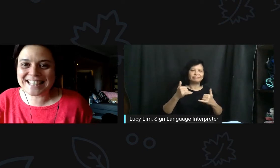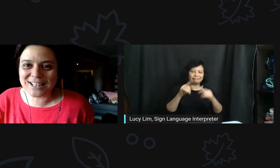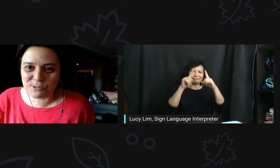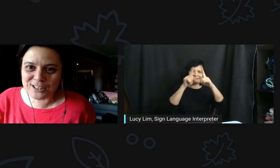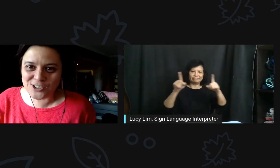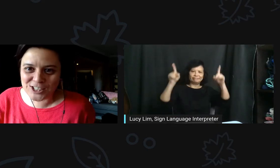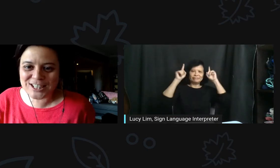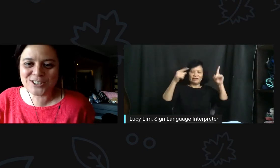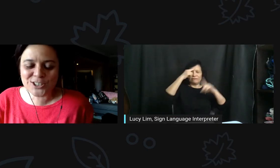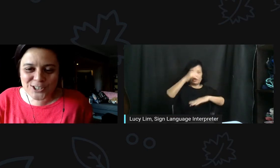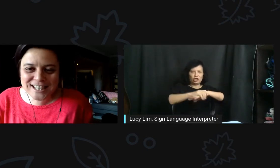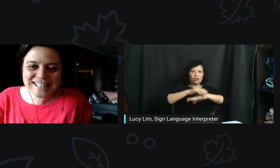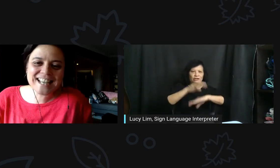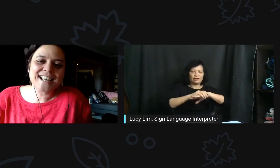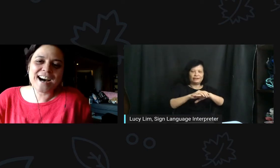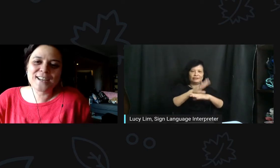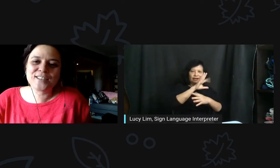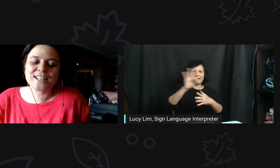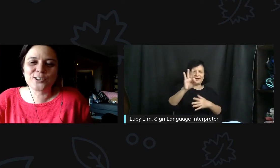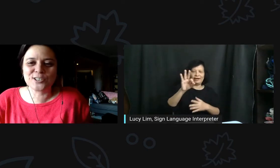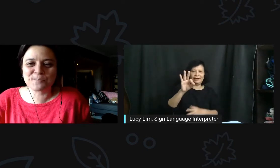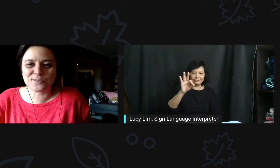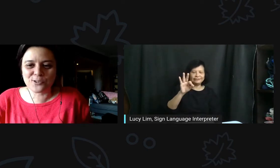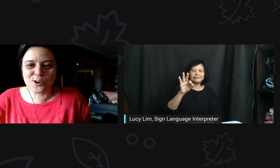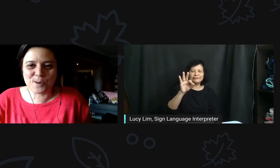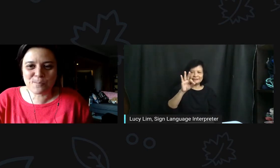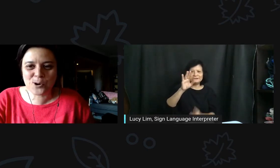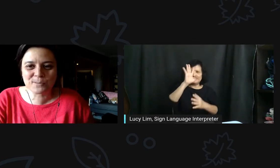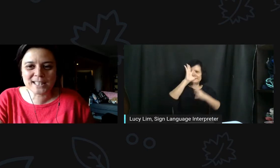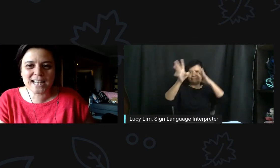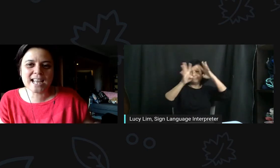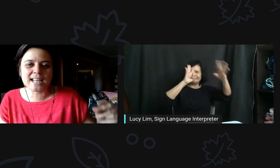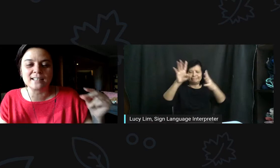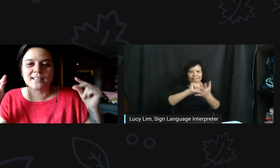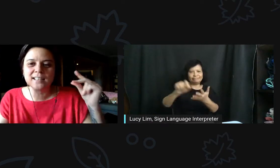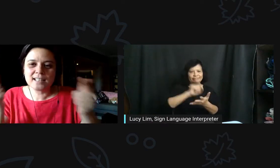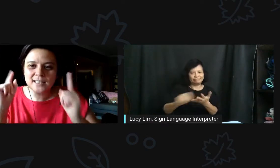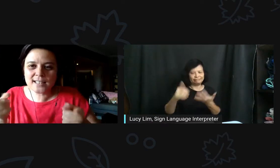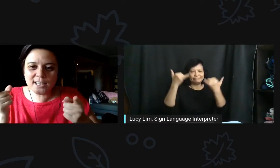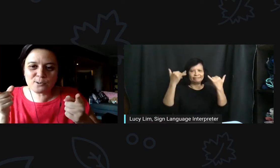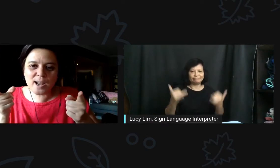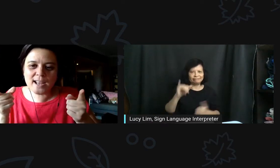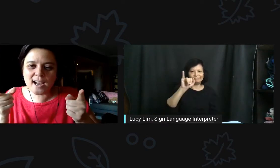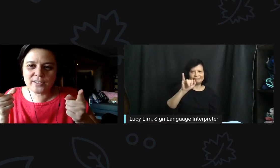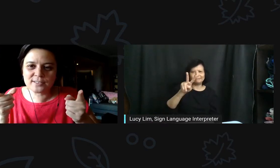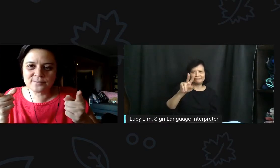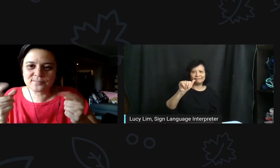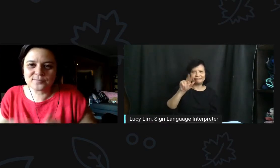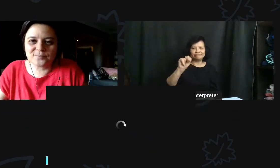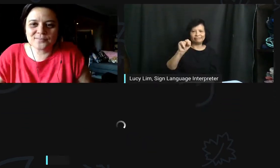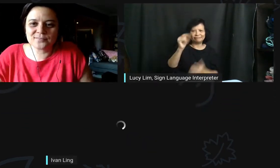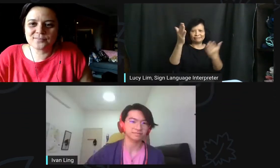and he is one of Sheena's students. Ivan is gonna perform a poem today. Take it away, Ivan.